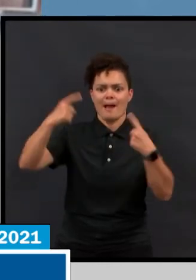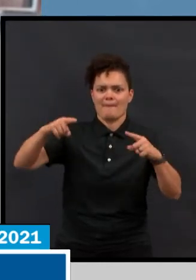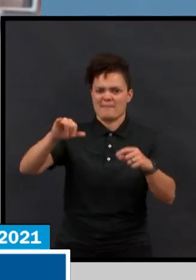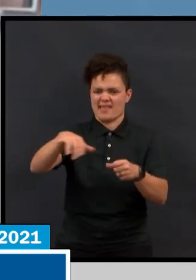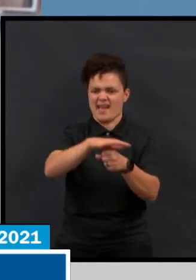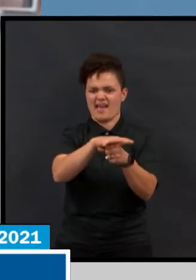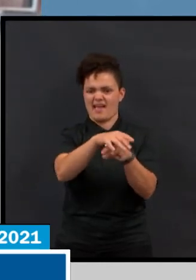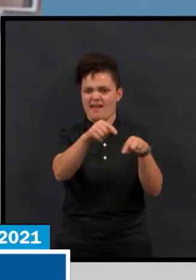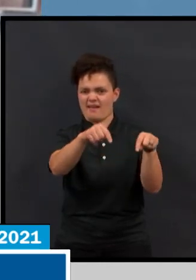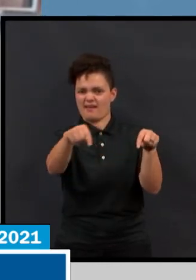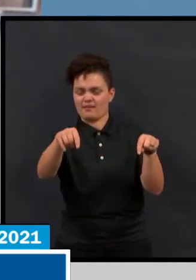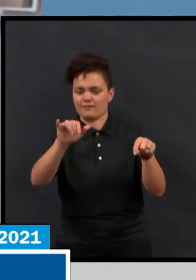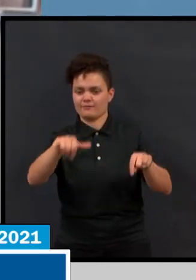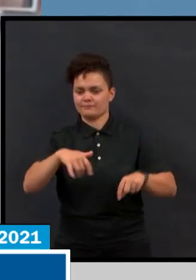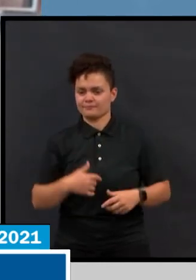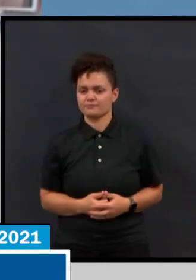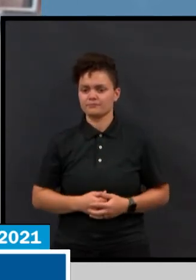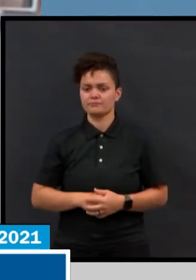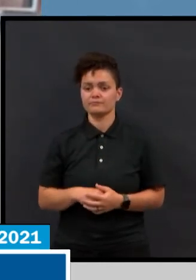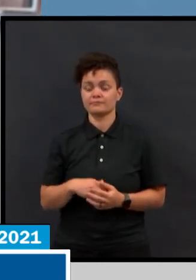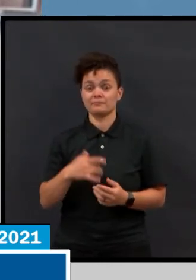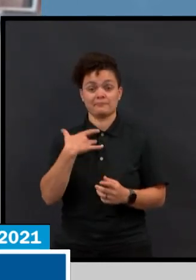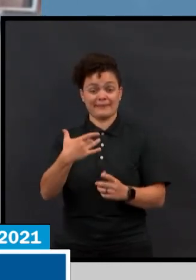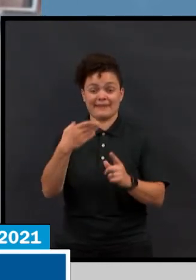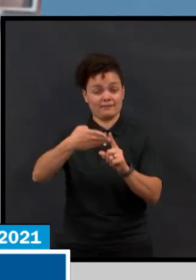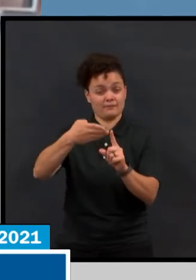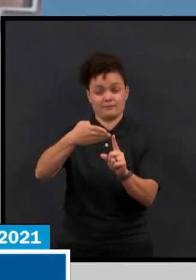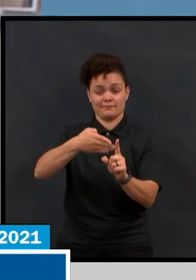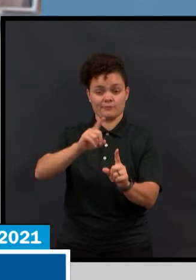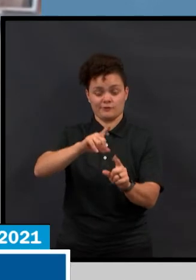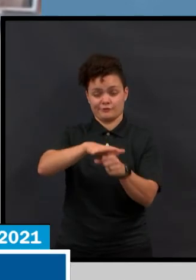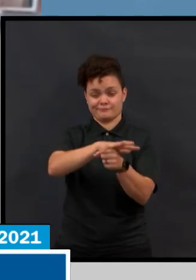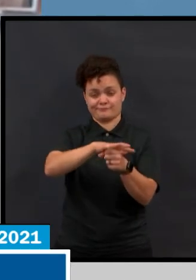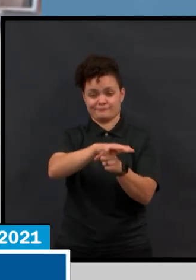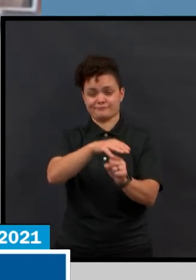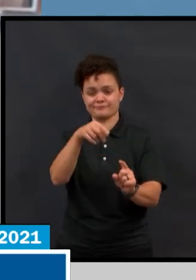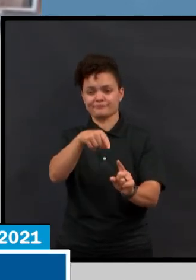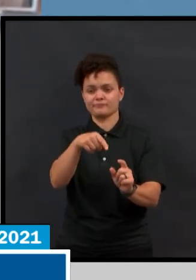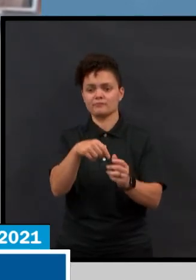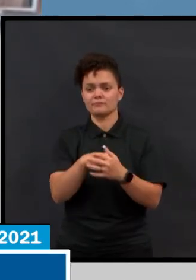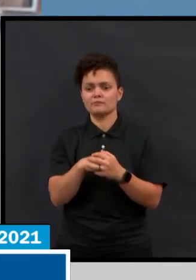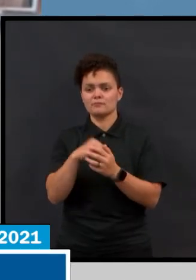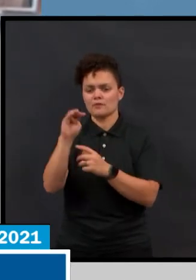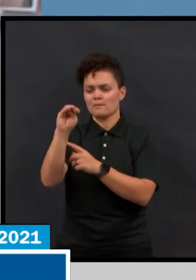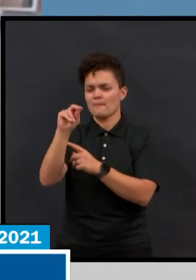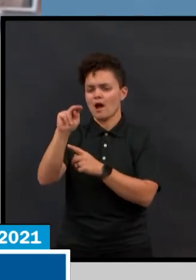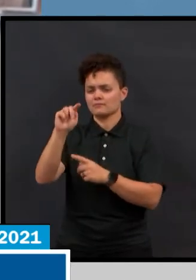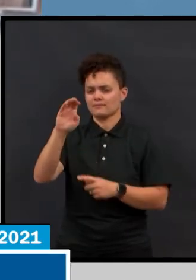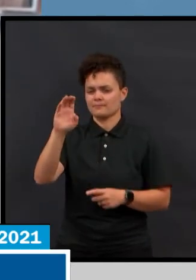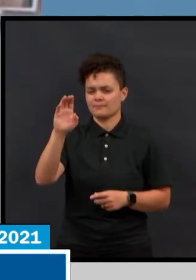one of those hot spots is in councilman herndon's portion of montbello along that montbello corridor